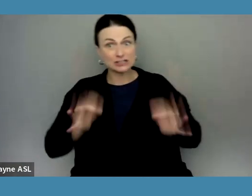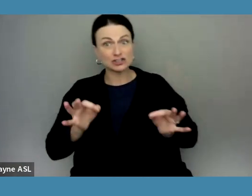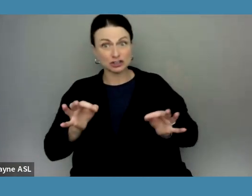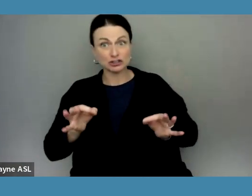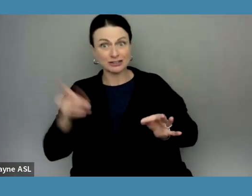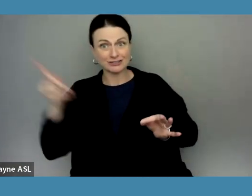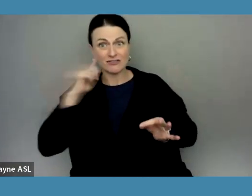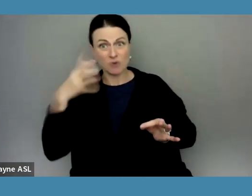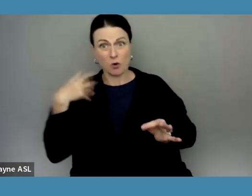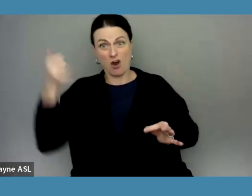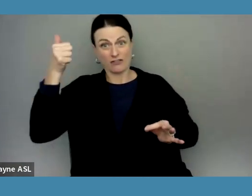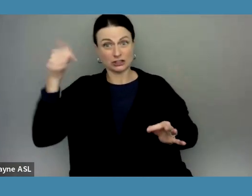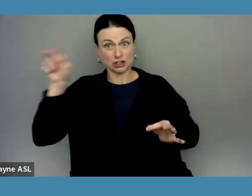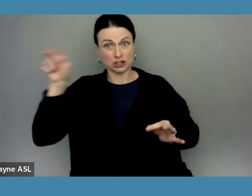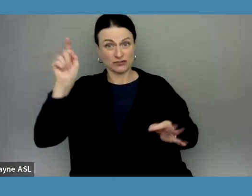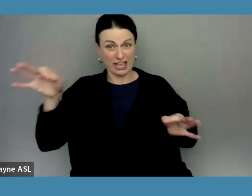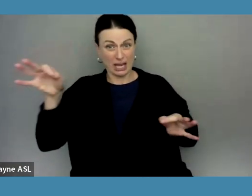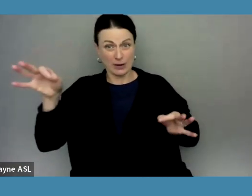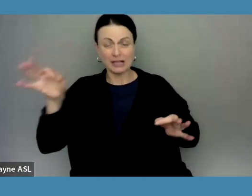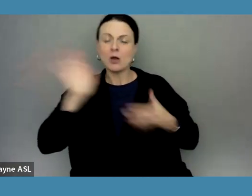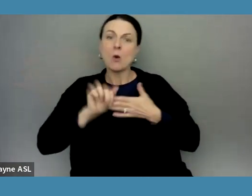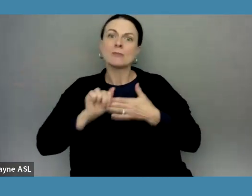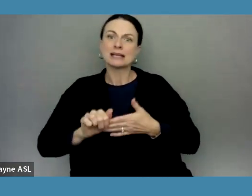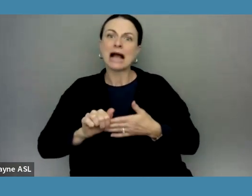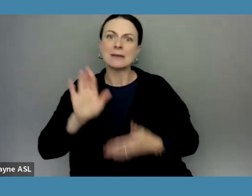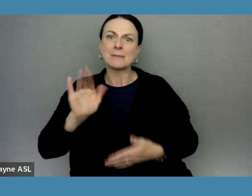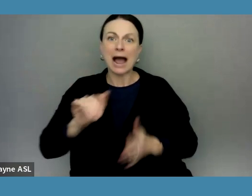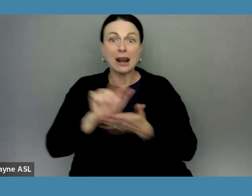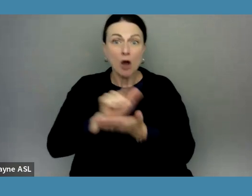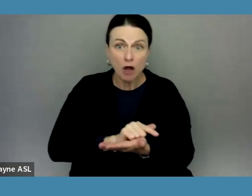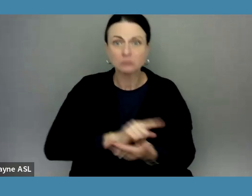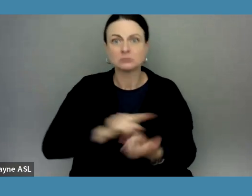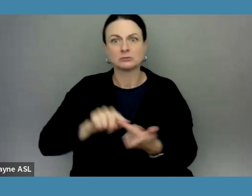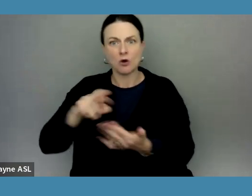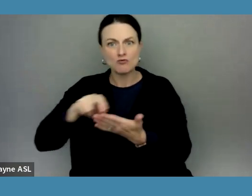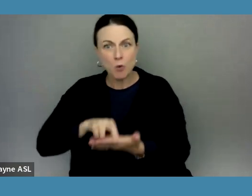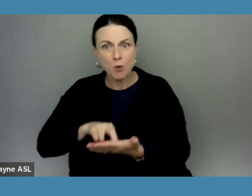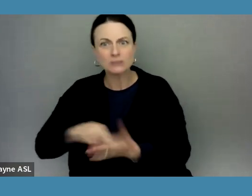to be guided by laws, rules or policies.